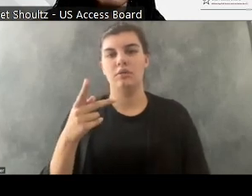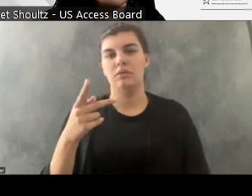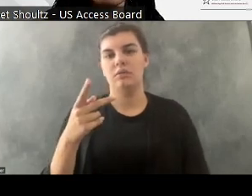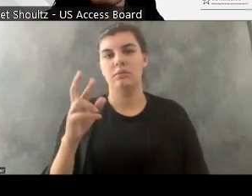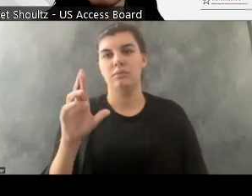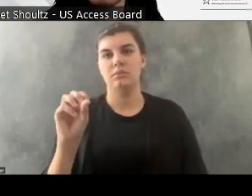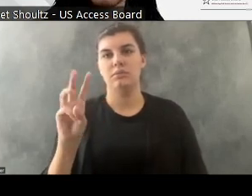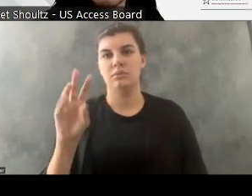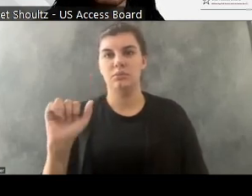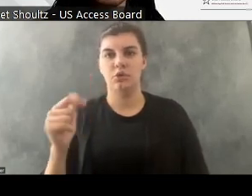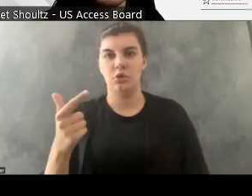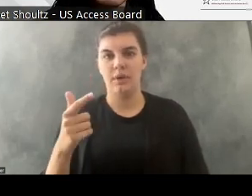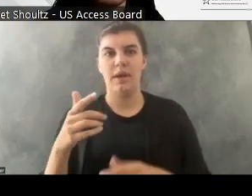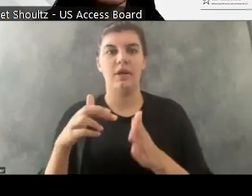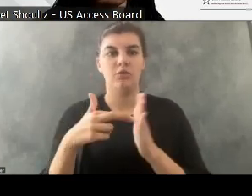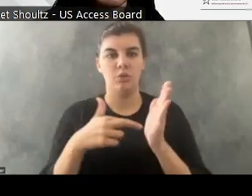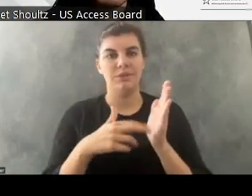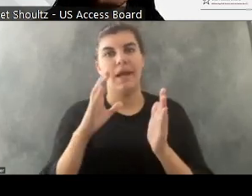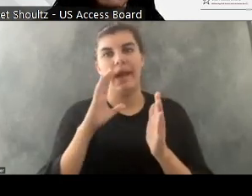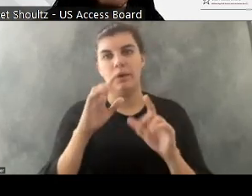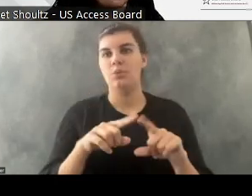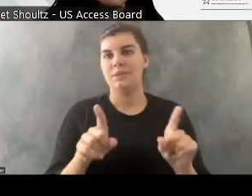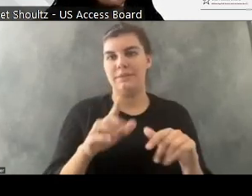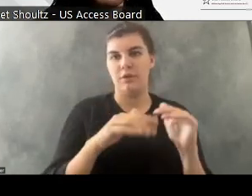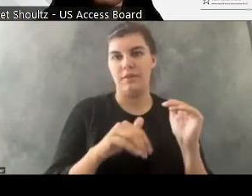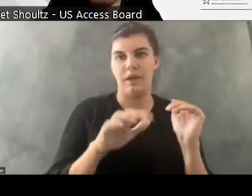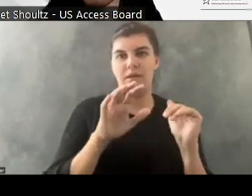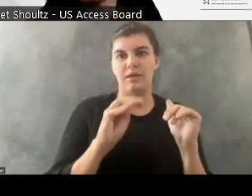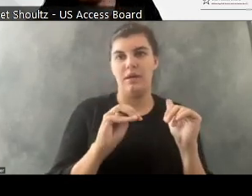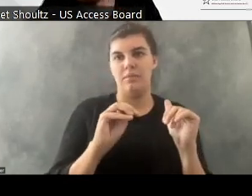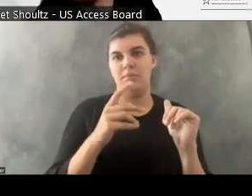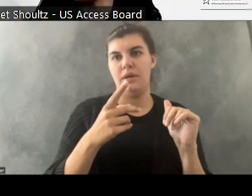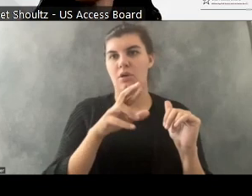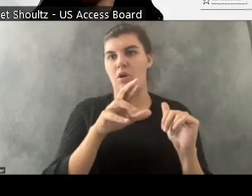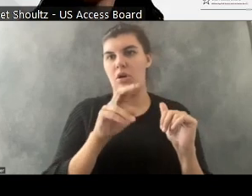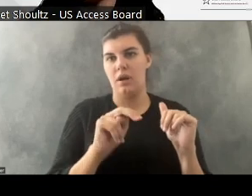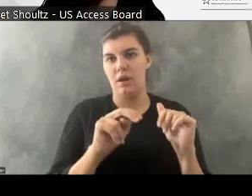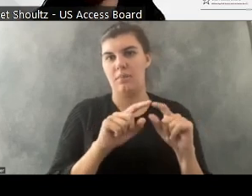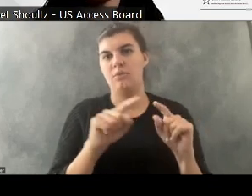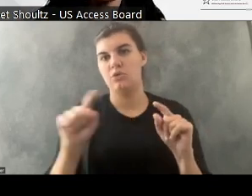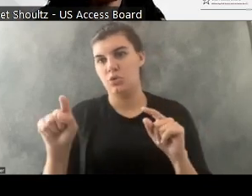guidelines. I noted changes from the NPRM to the final rule. If you have